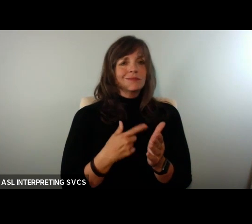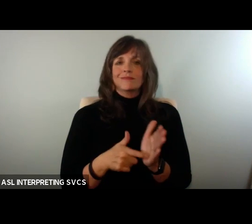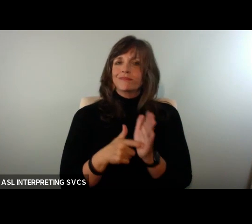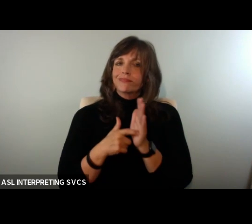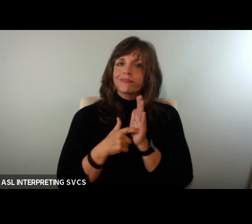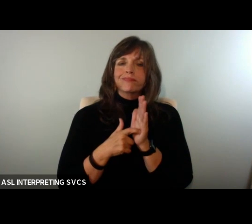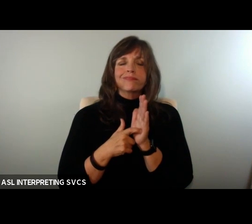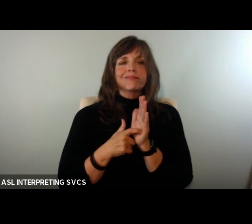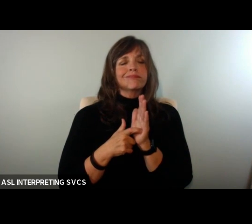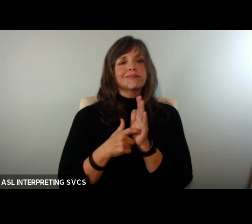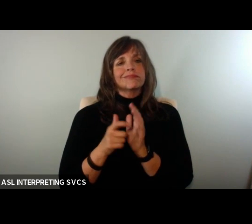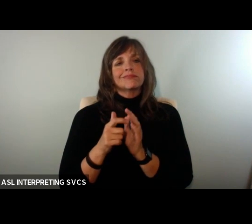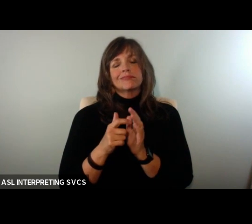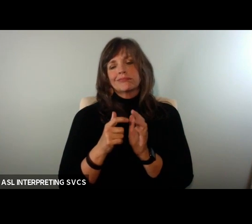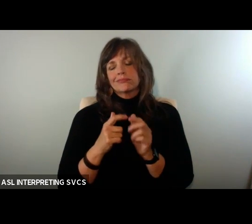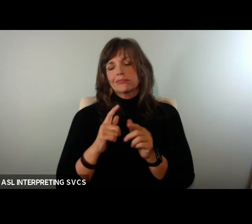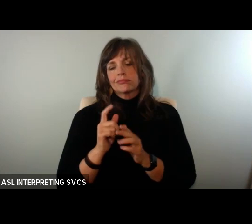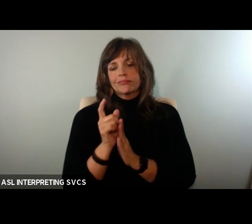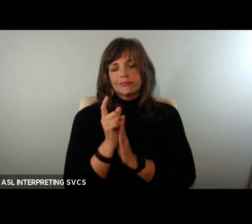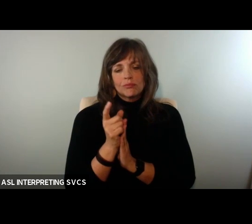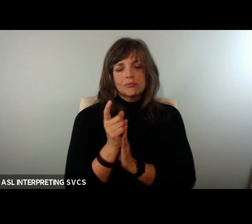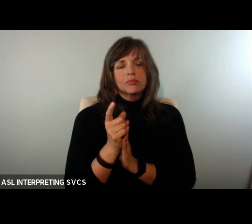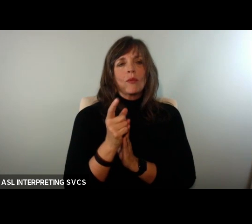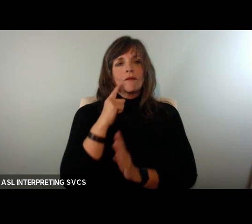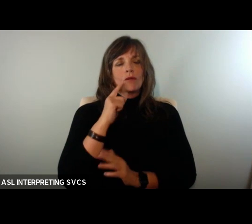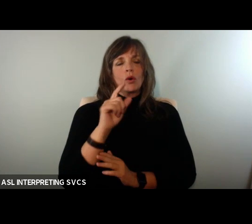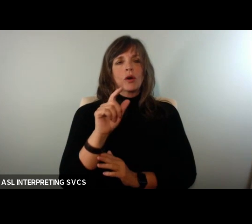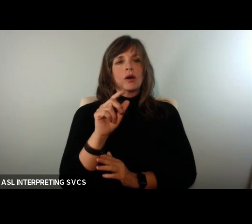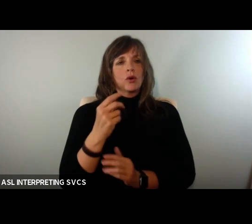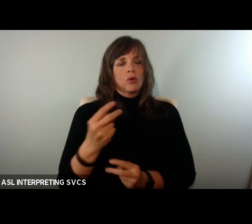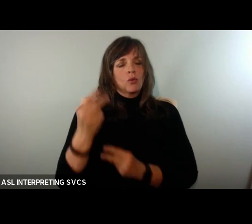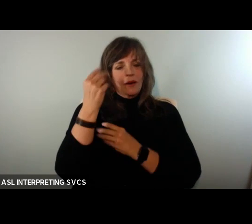And this time we wanna center indigenous freelance artists.